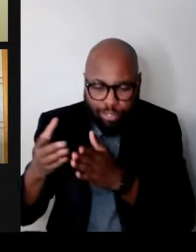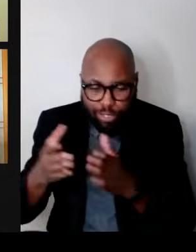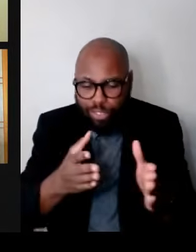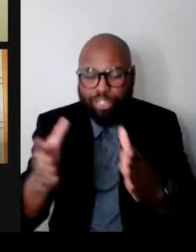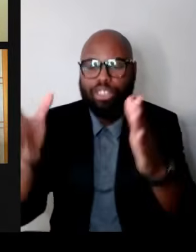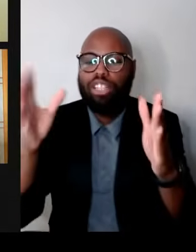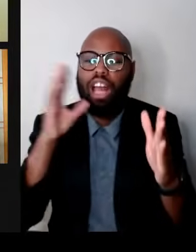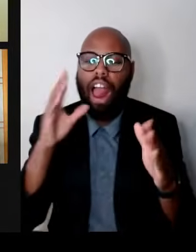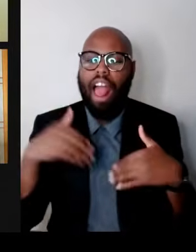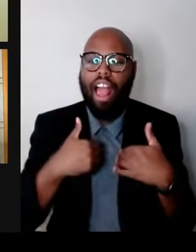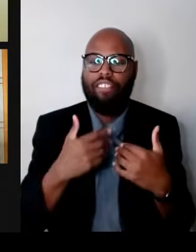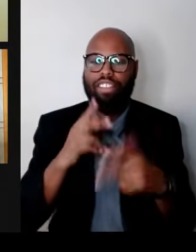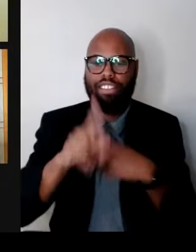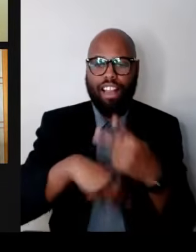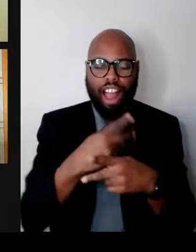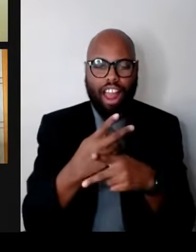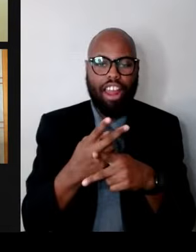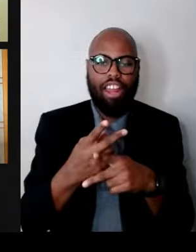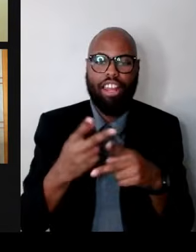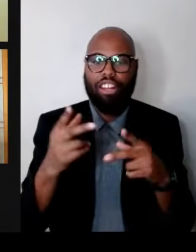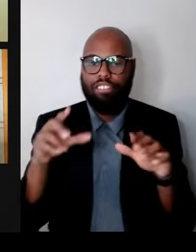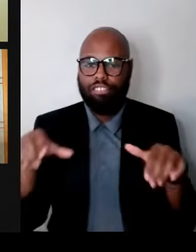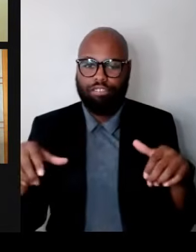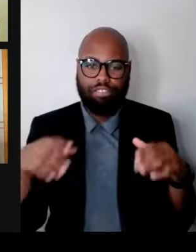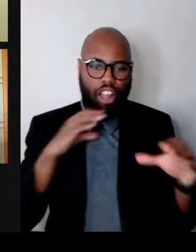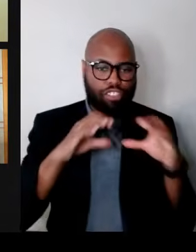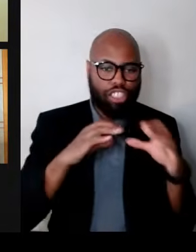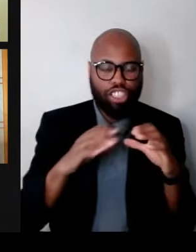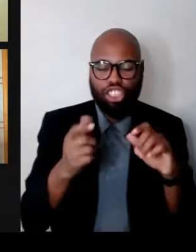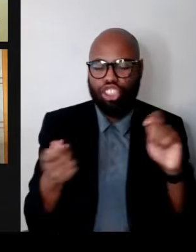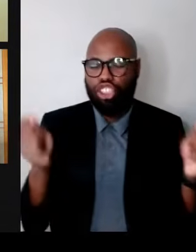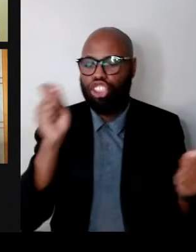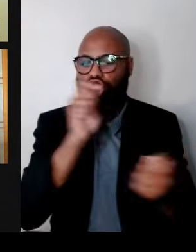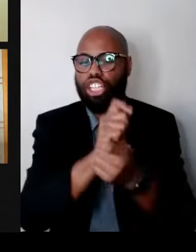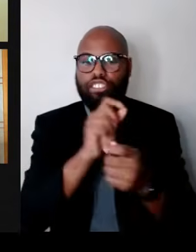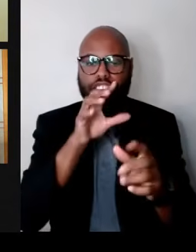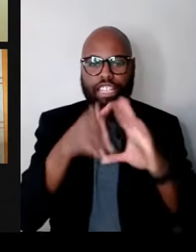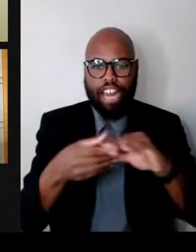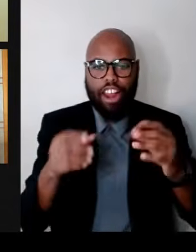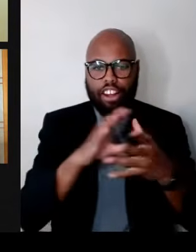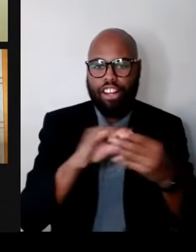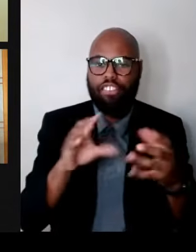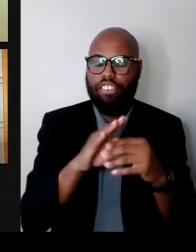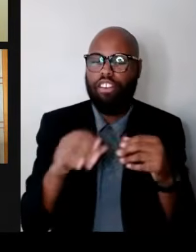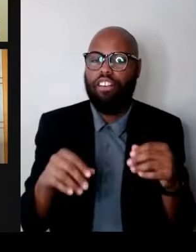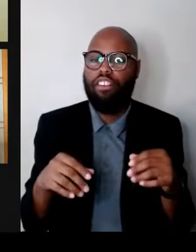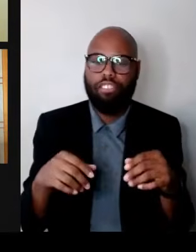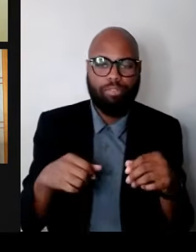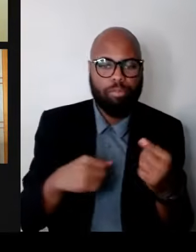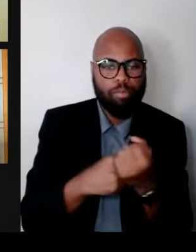to help shift the narrative of activism so that it was more inclusive and intentional for all of us.